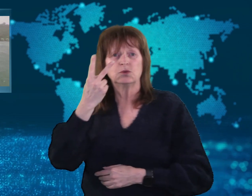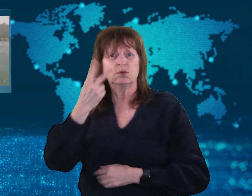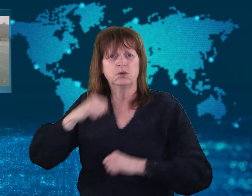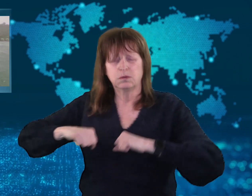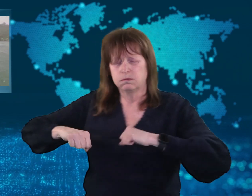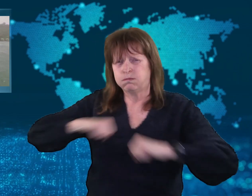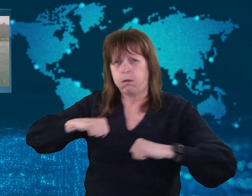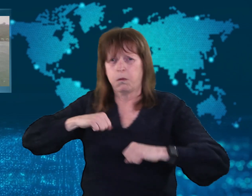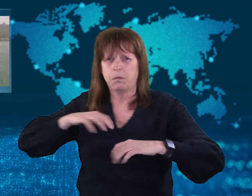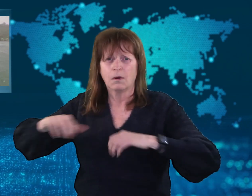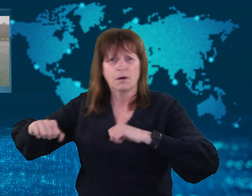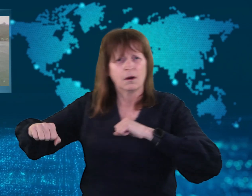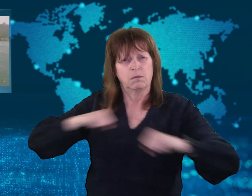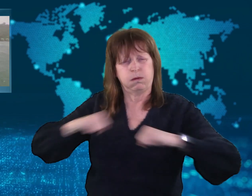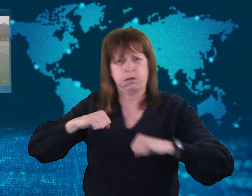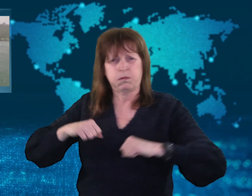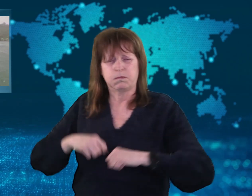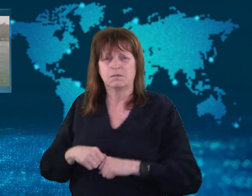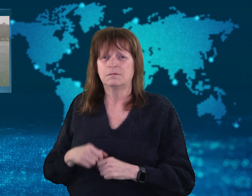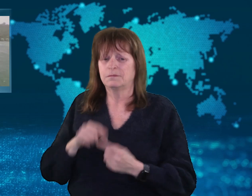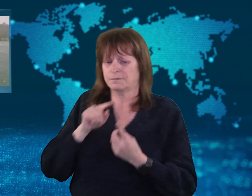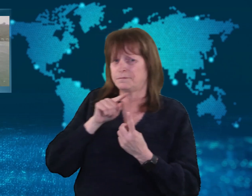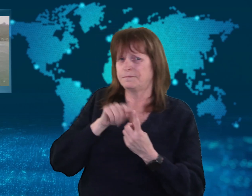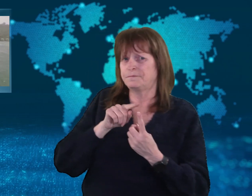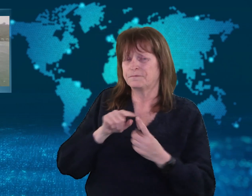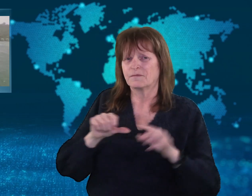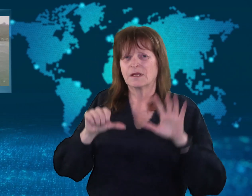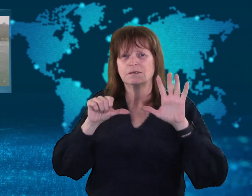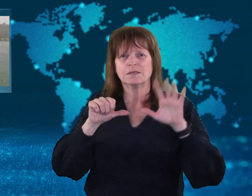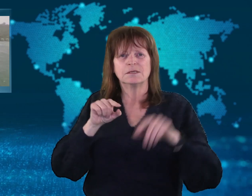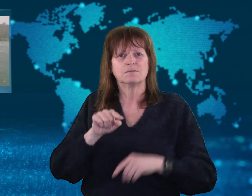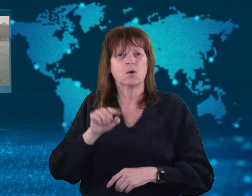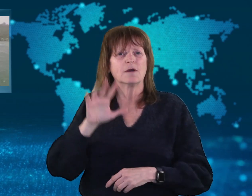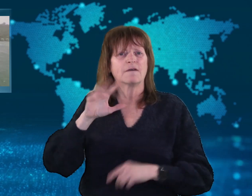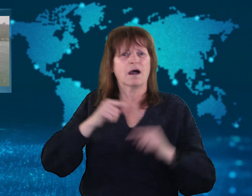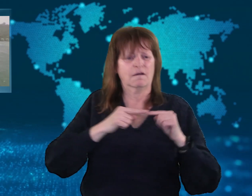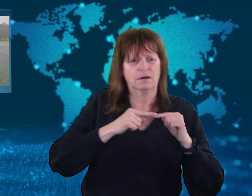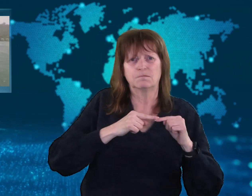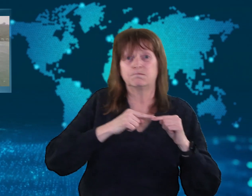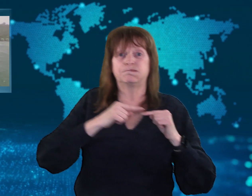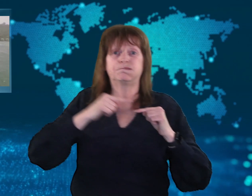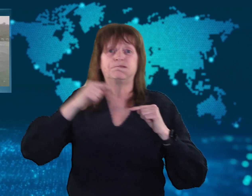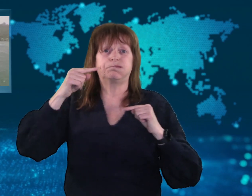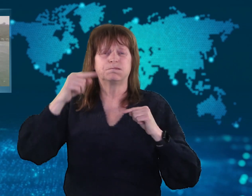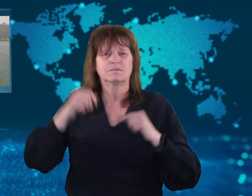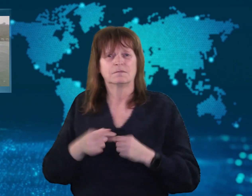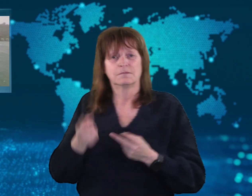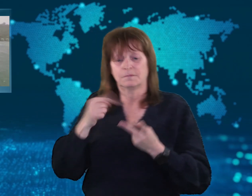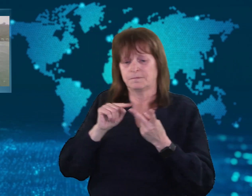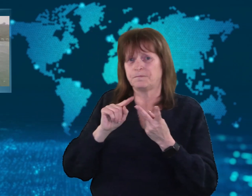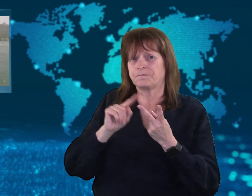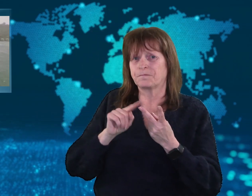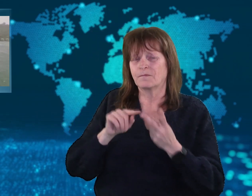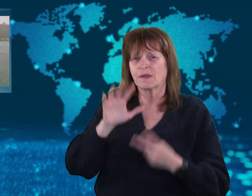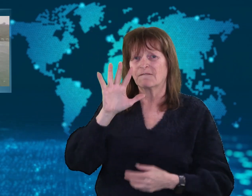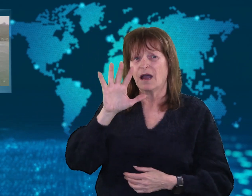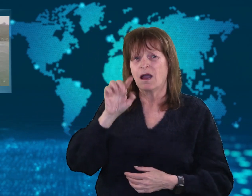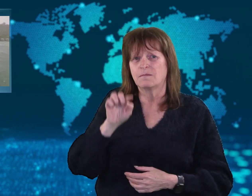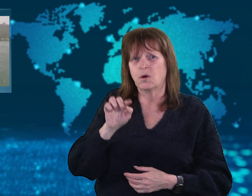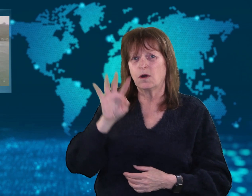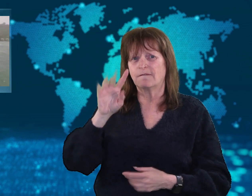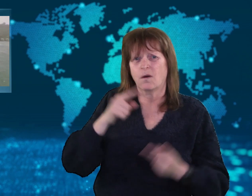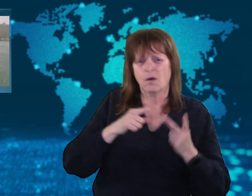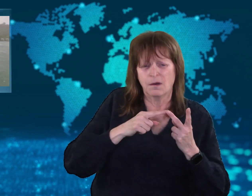On Friday, the country was struck by two earthquakes - one a 6.5 magnitude